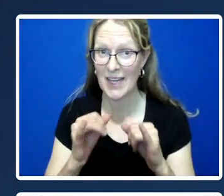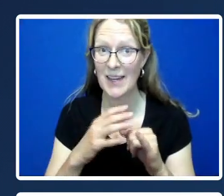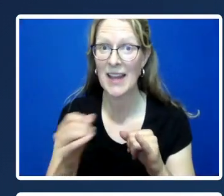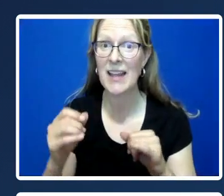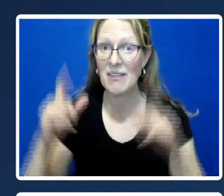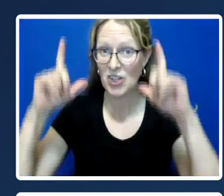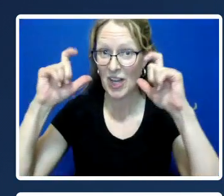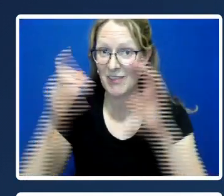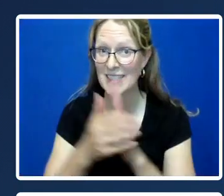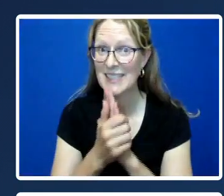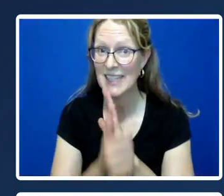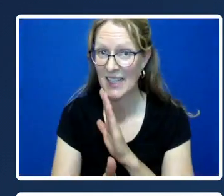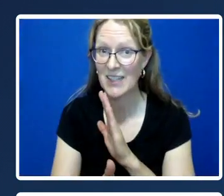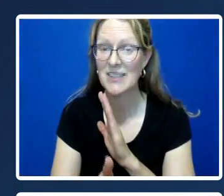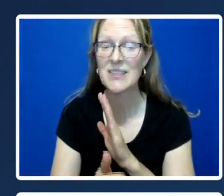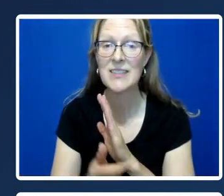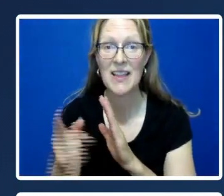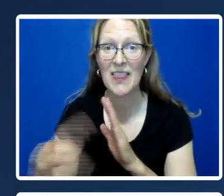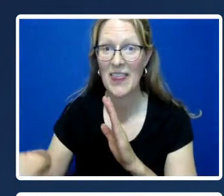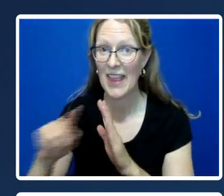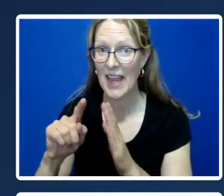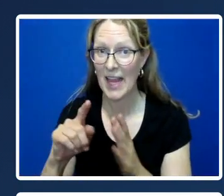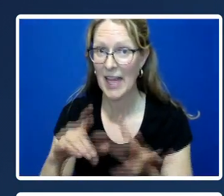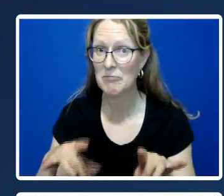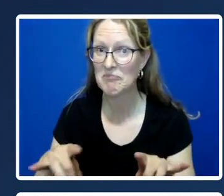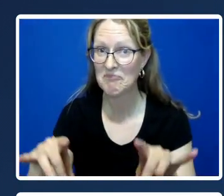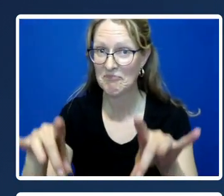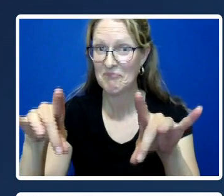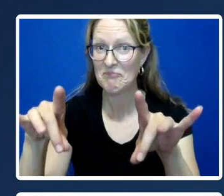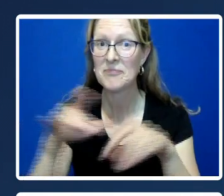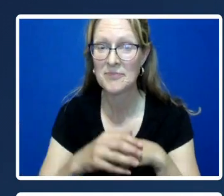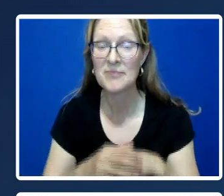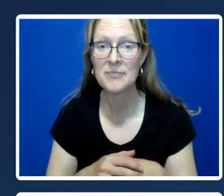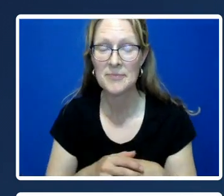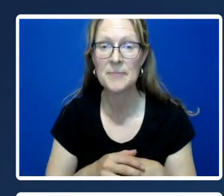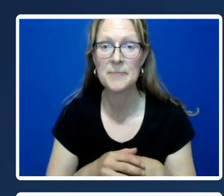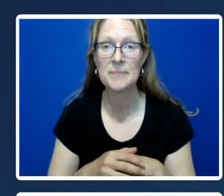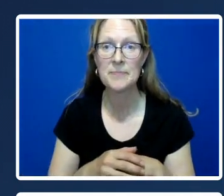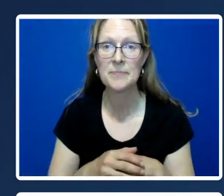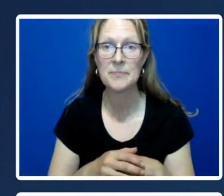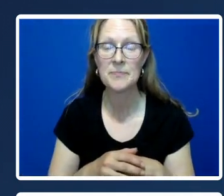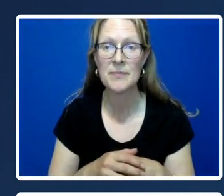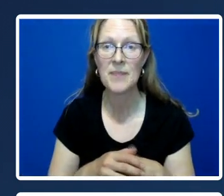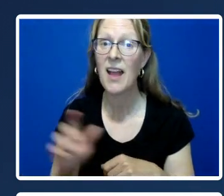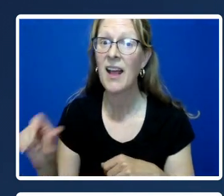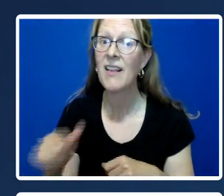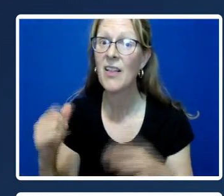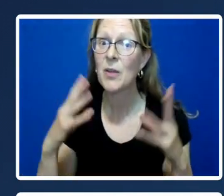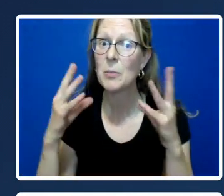gain through this program. And again, another beautiful thing about this project is that,